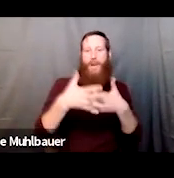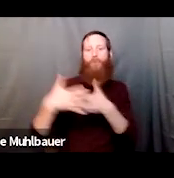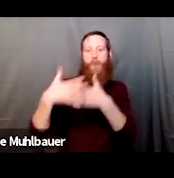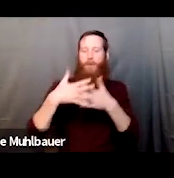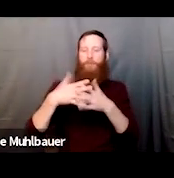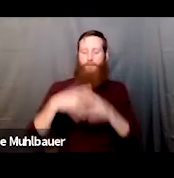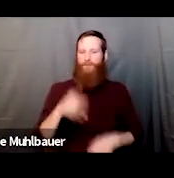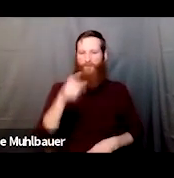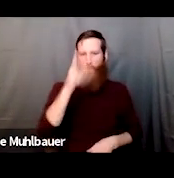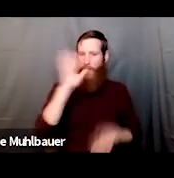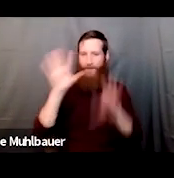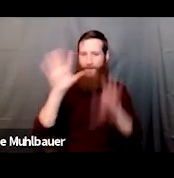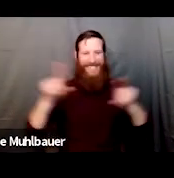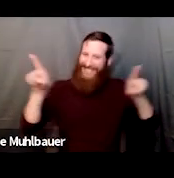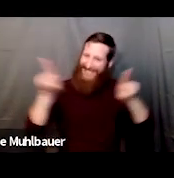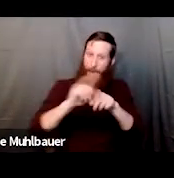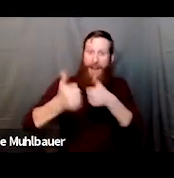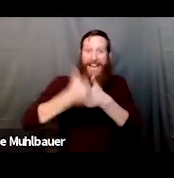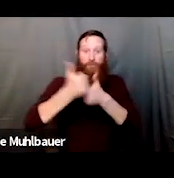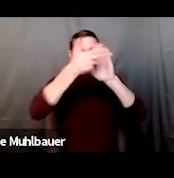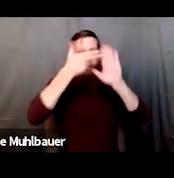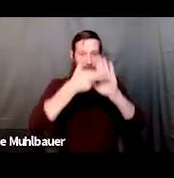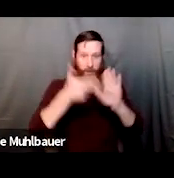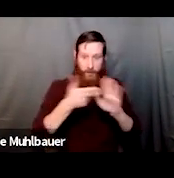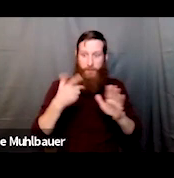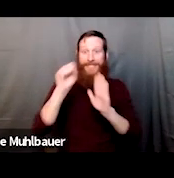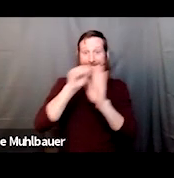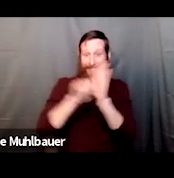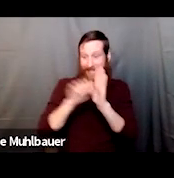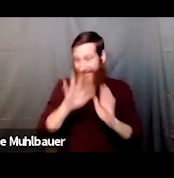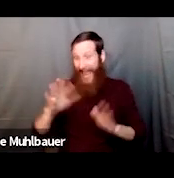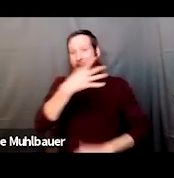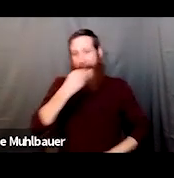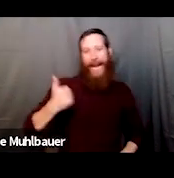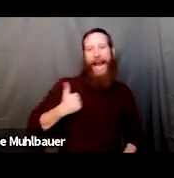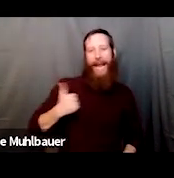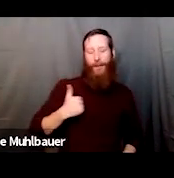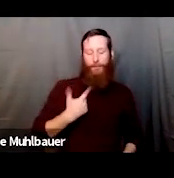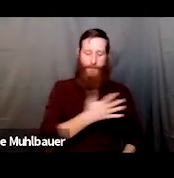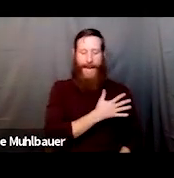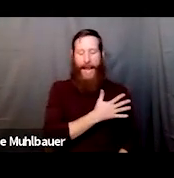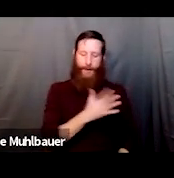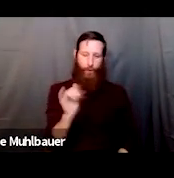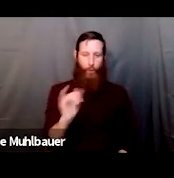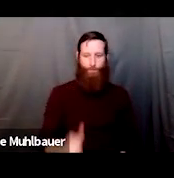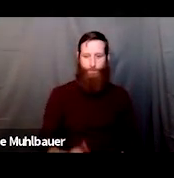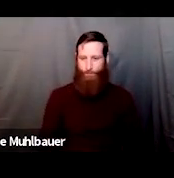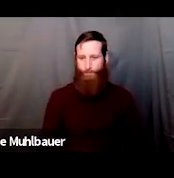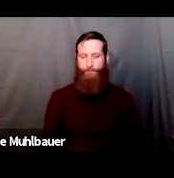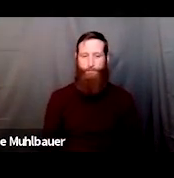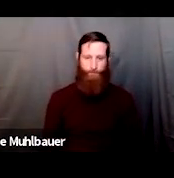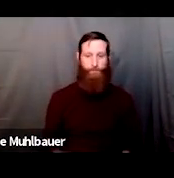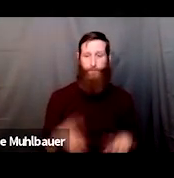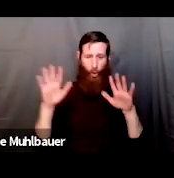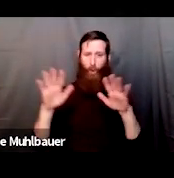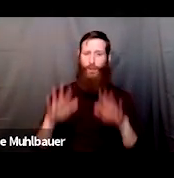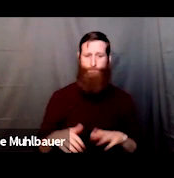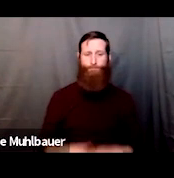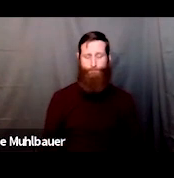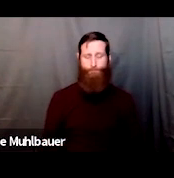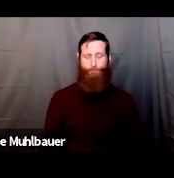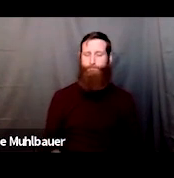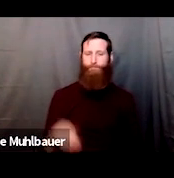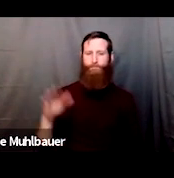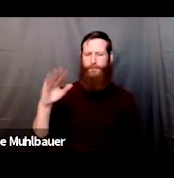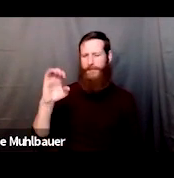so you will find the same hazard ratings both between states and if you take a trip up into Canada.